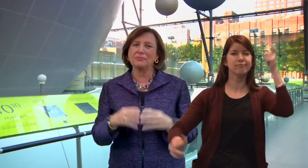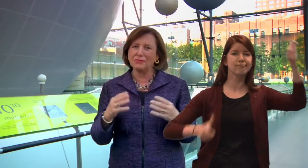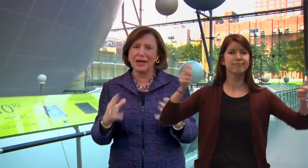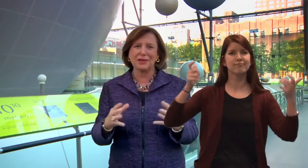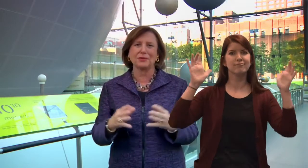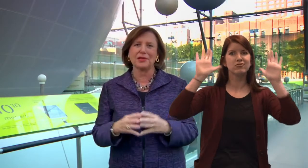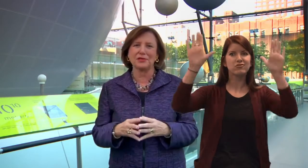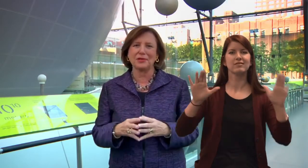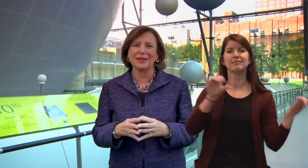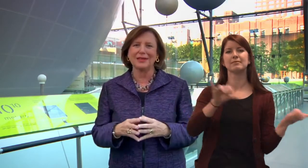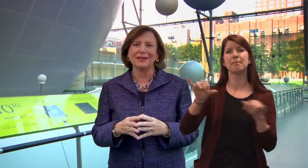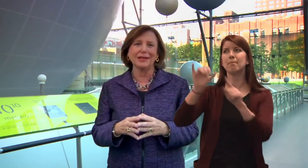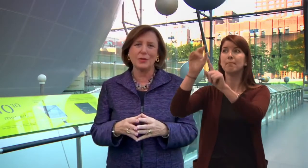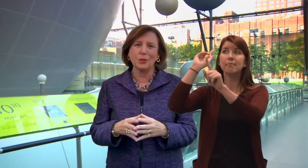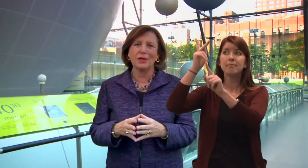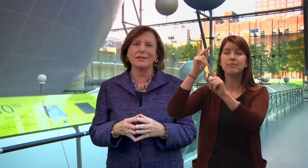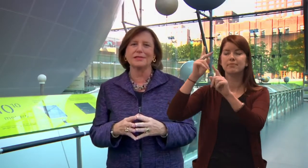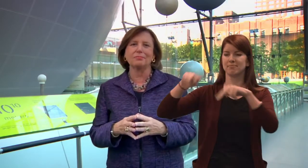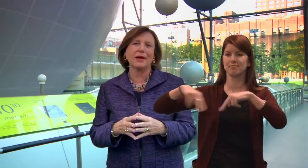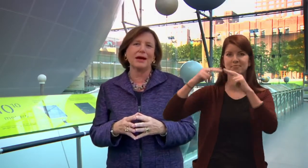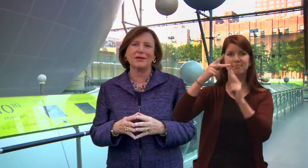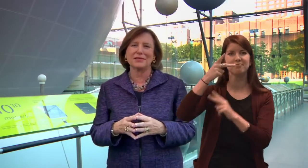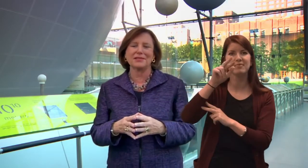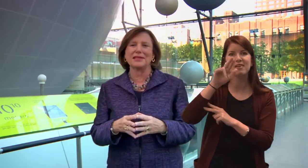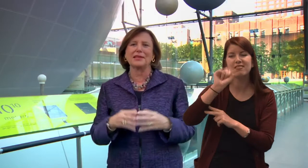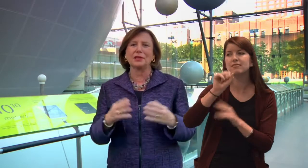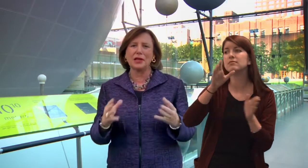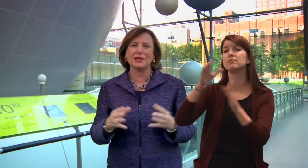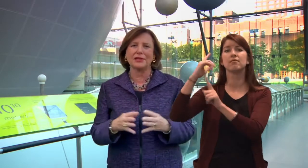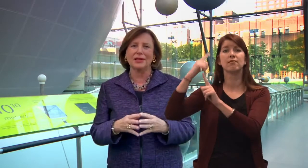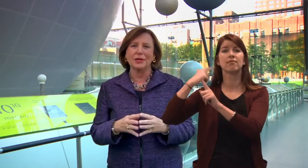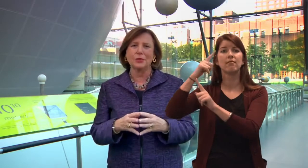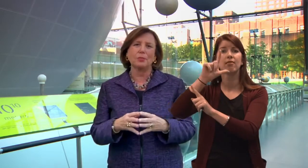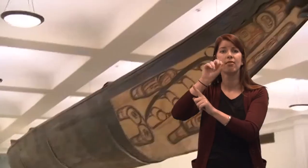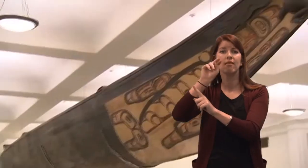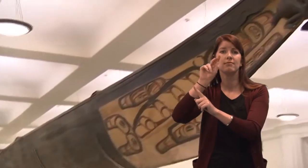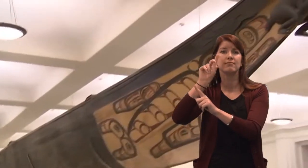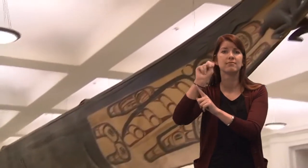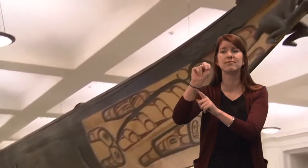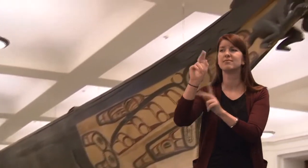of natural history, like ones in Paris and in London, where people had gone off